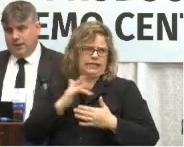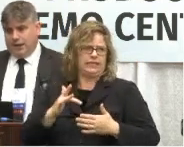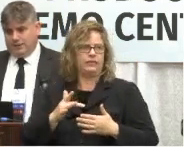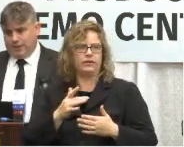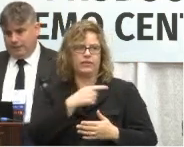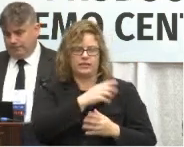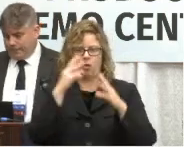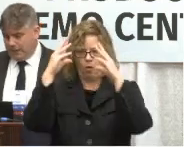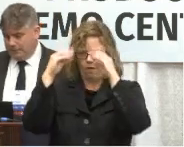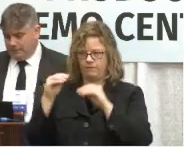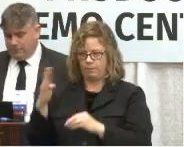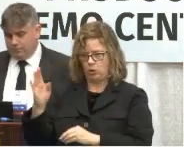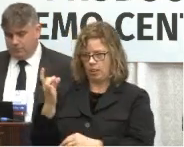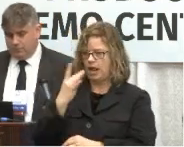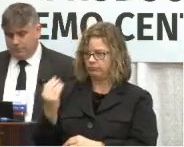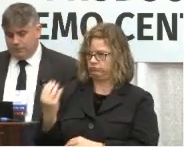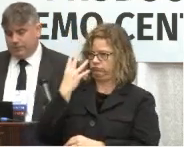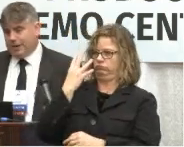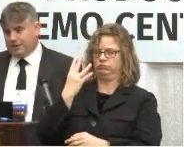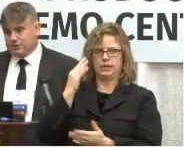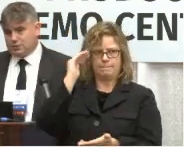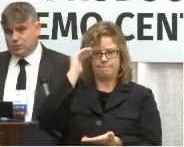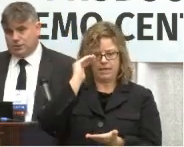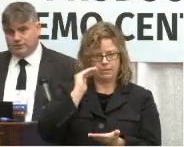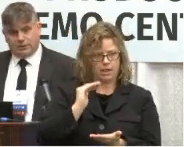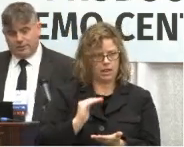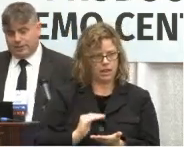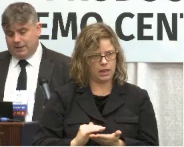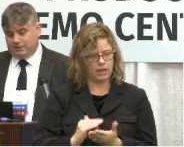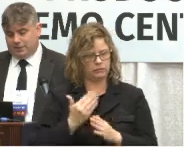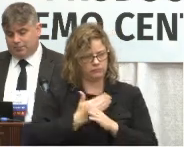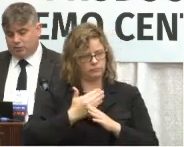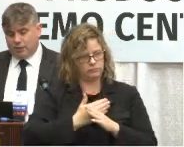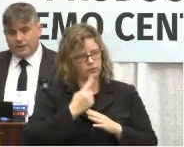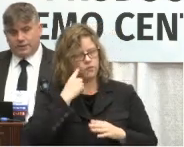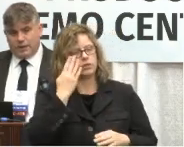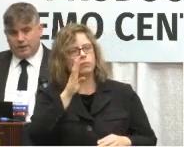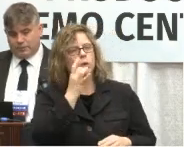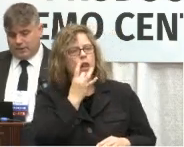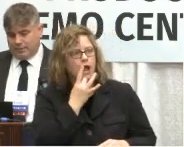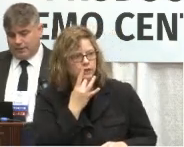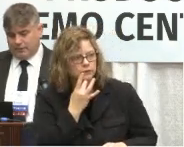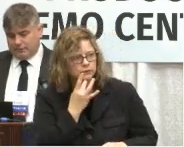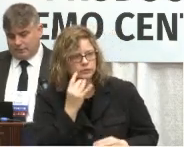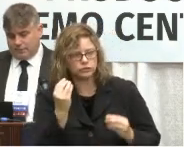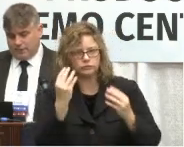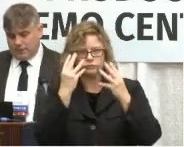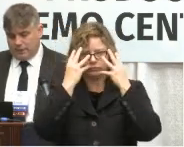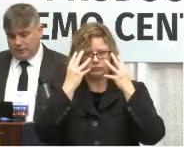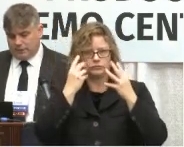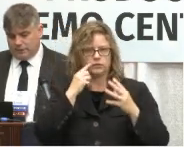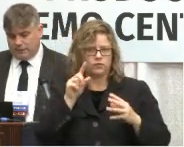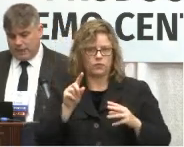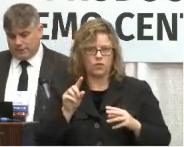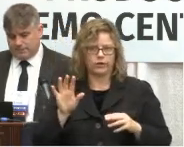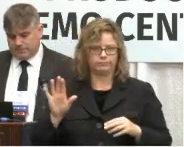and minimize to even eliminate the blue light coming in to their eyes.